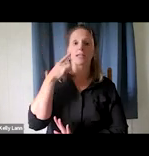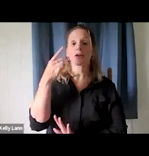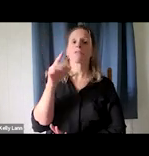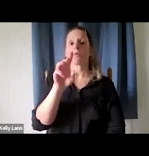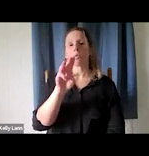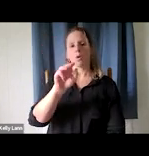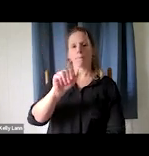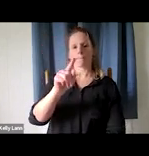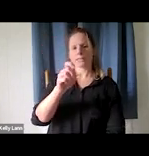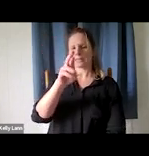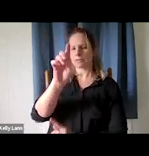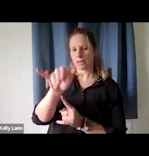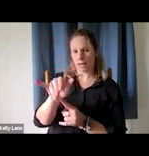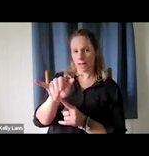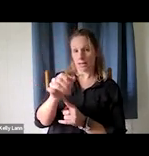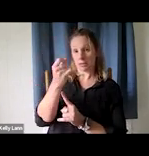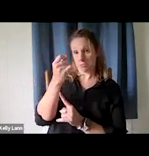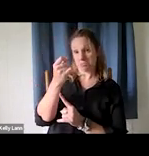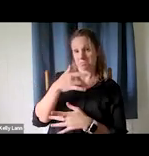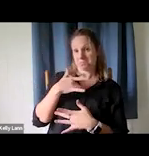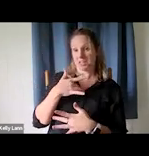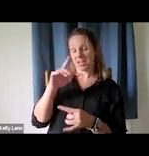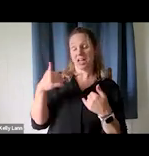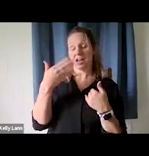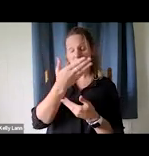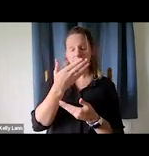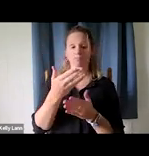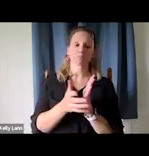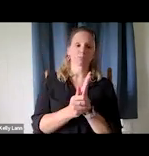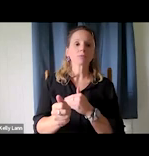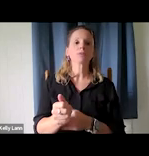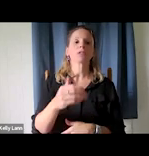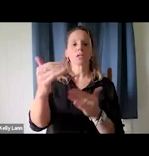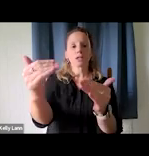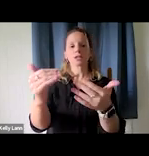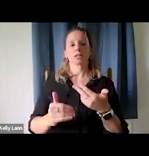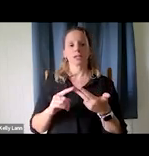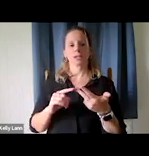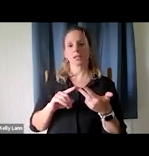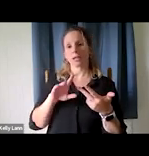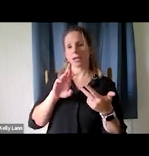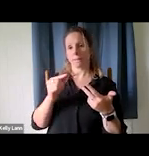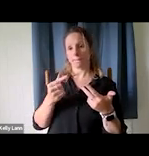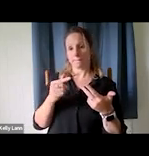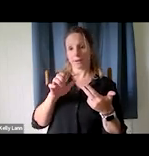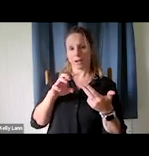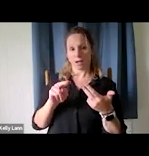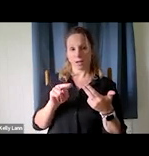So we're so excited to have Natasha's expertise here. And then we have Bug Carlson, who is SOAR executive director